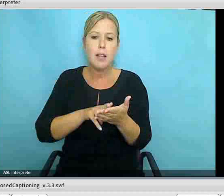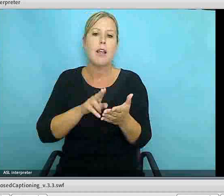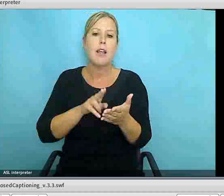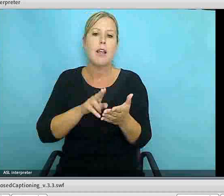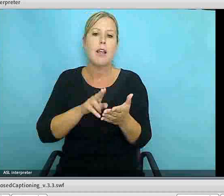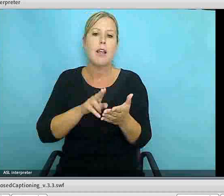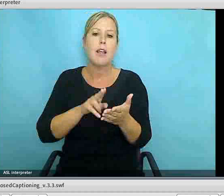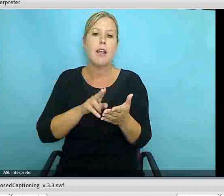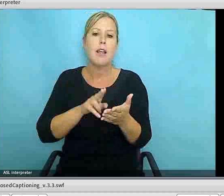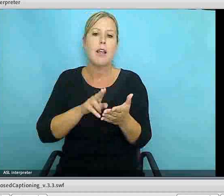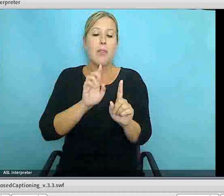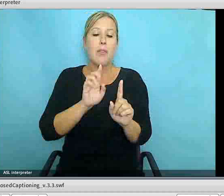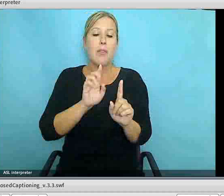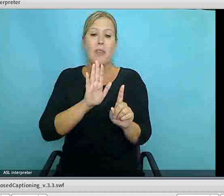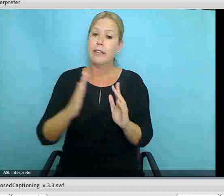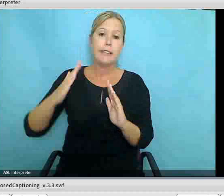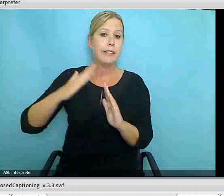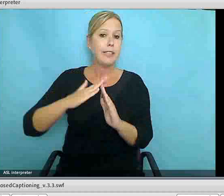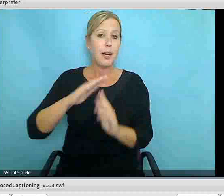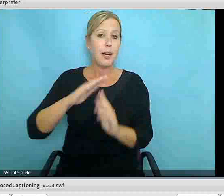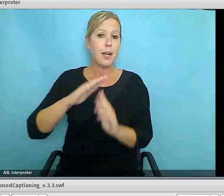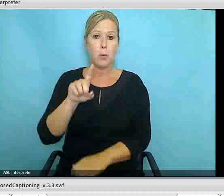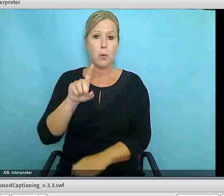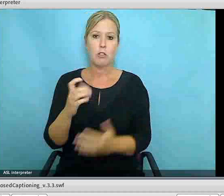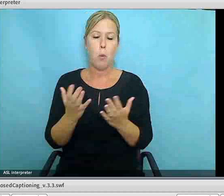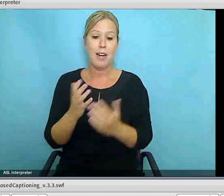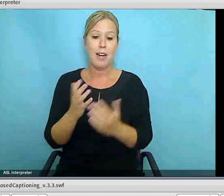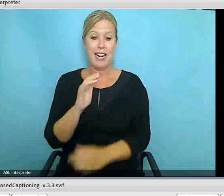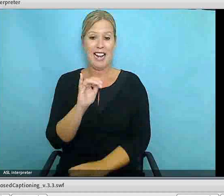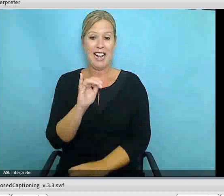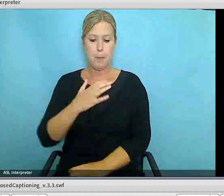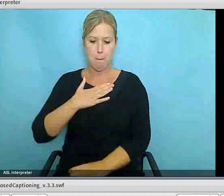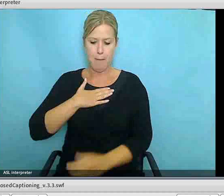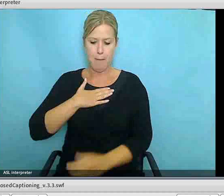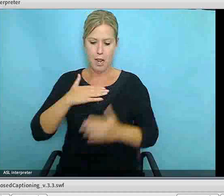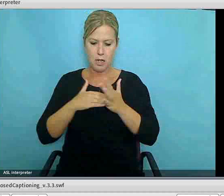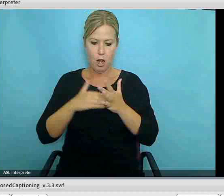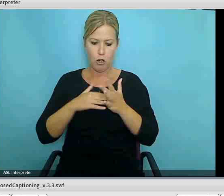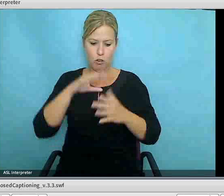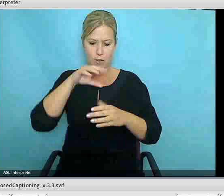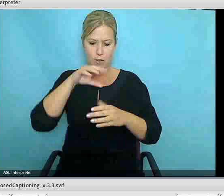clinicians and providers are part of the One Care plan's network.